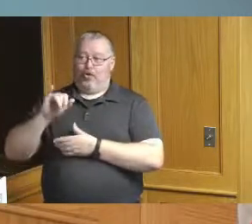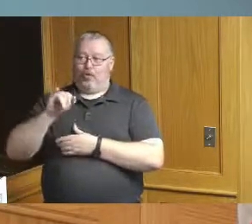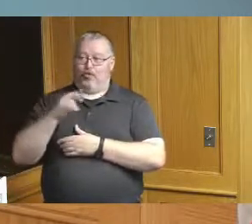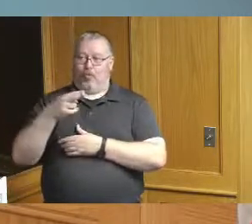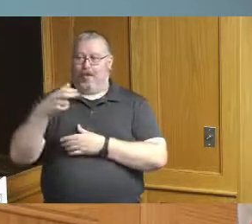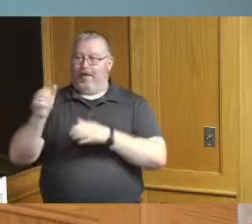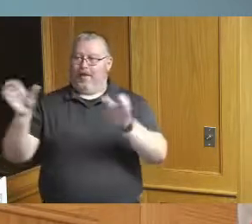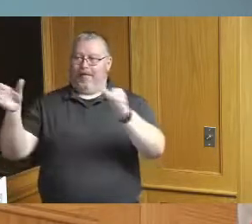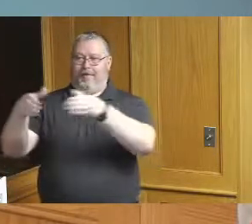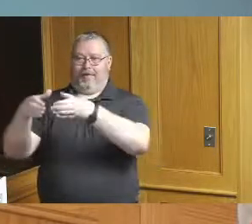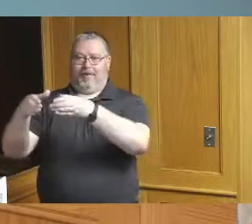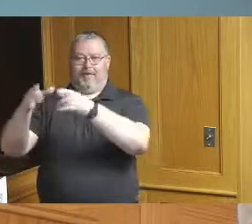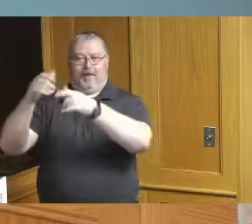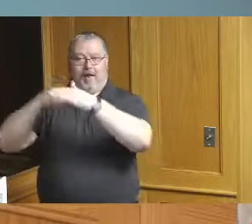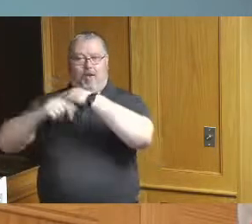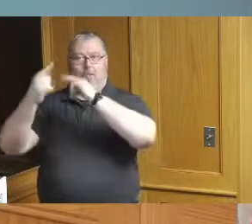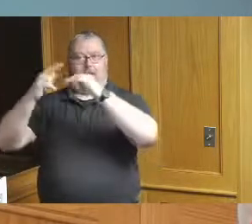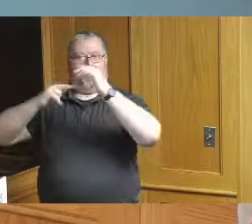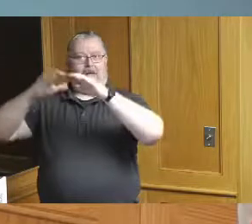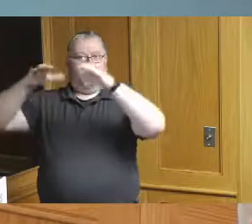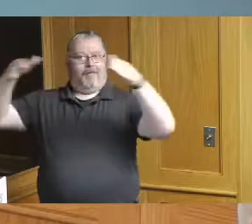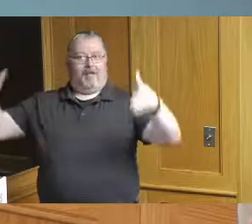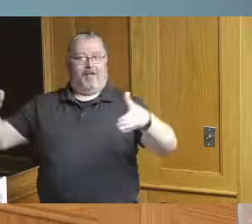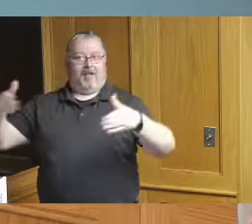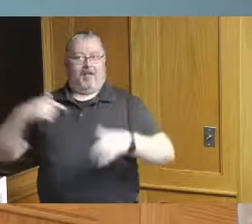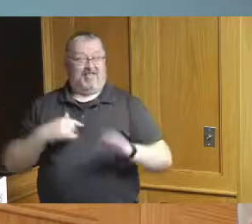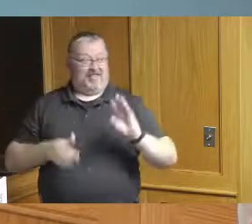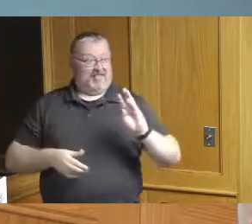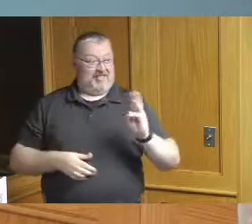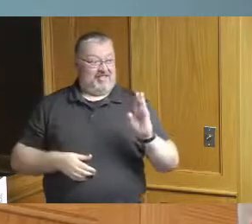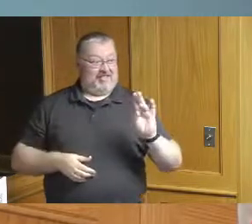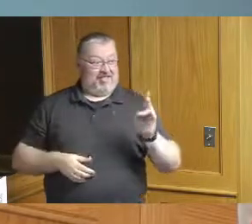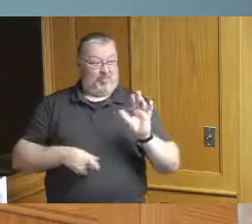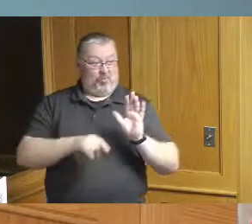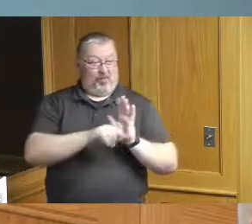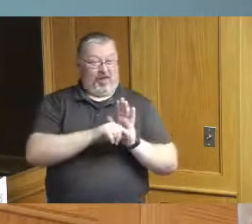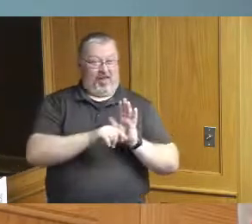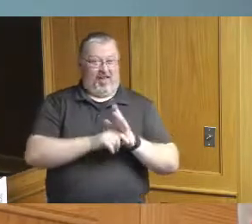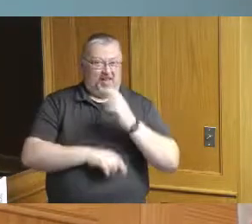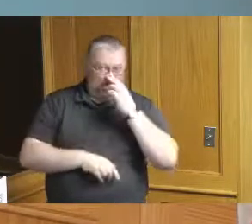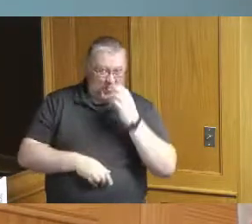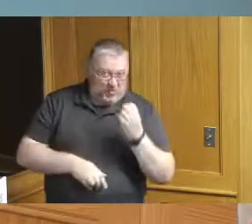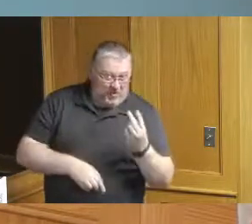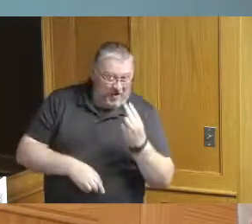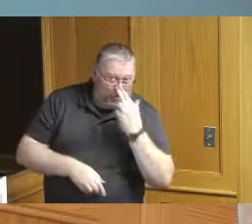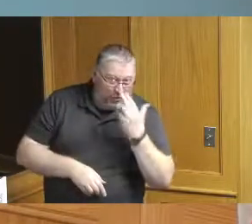high school are together so we're looking at sixth and seventh graders we're talking 12 13 years old